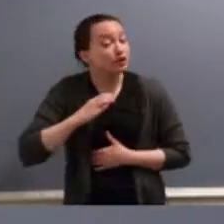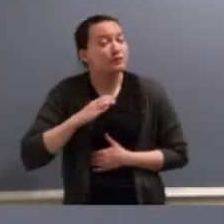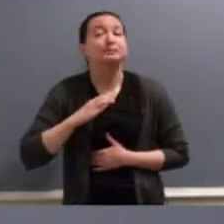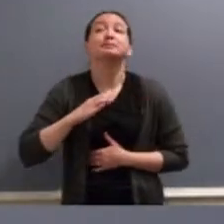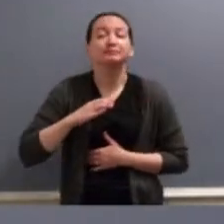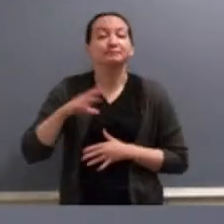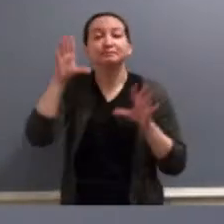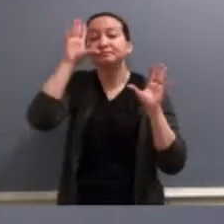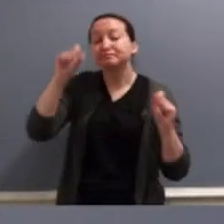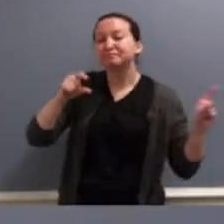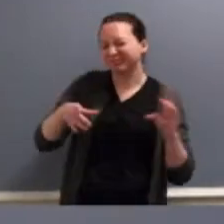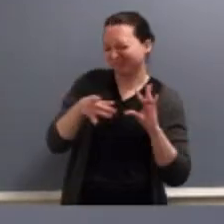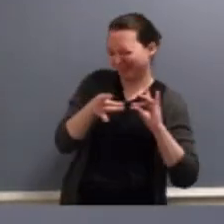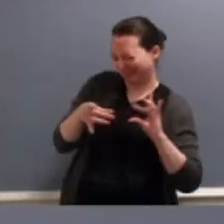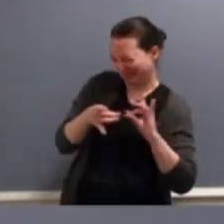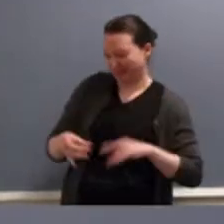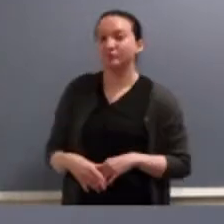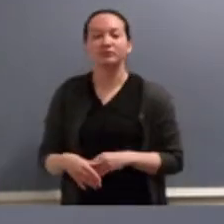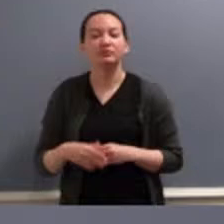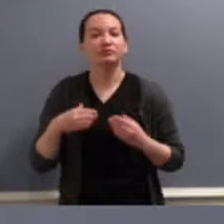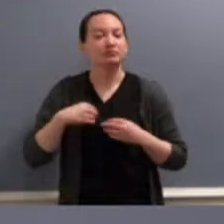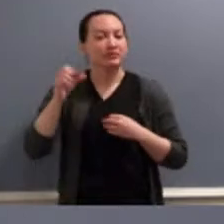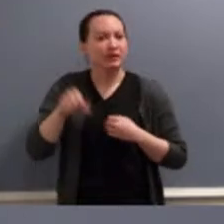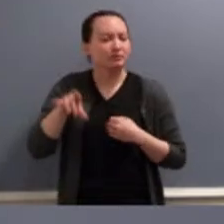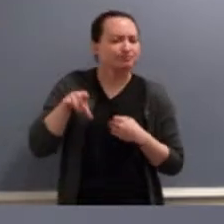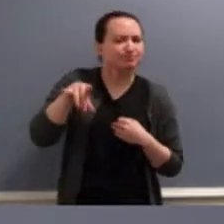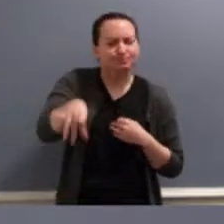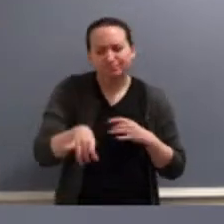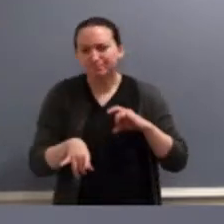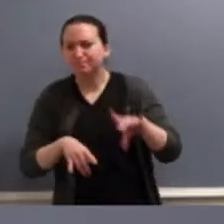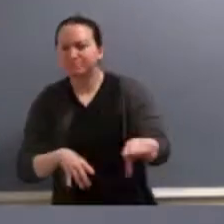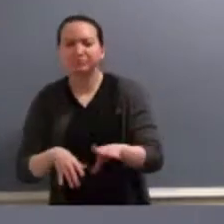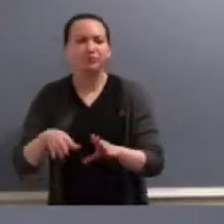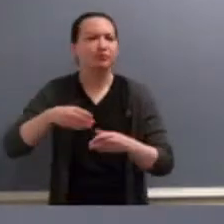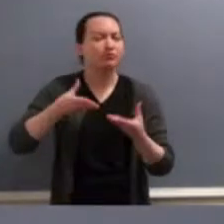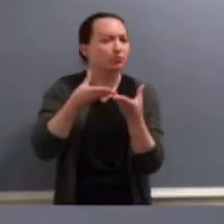President Summerow Dumas had indicated will have the opportunity to hear public feedback make